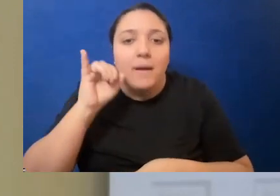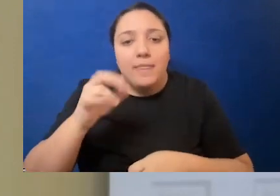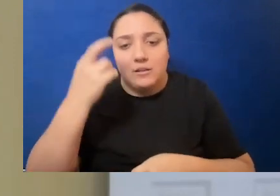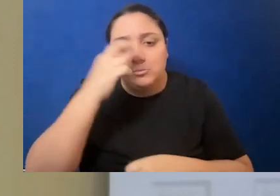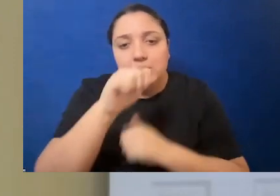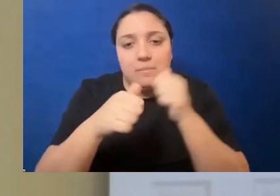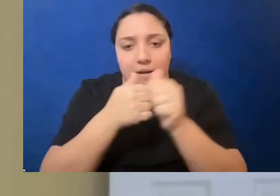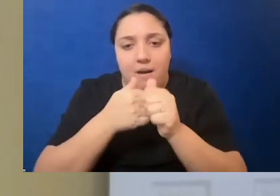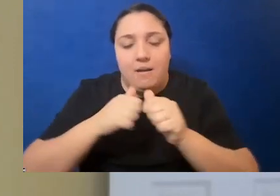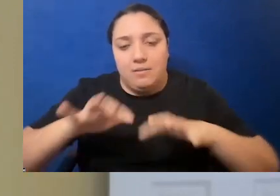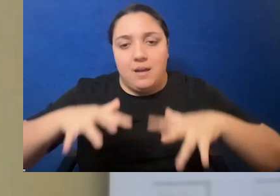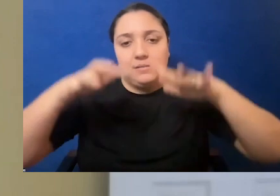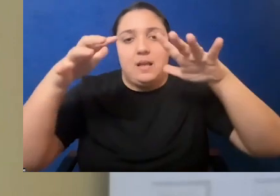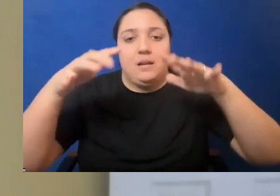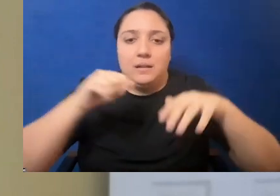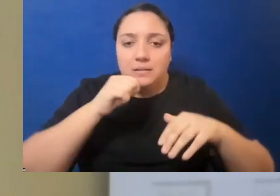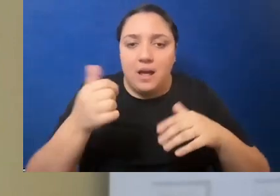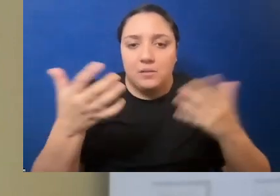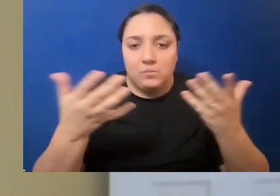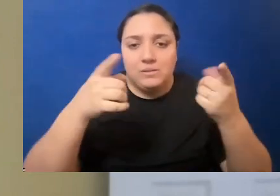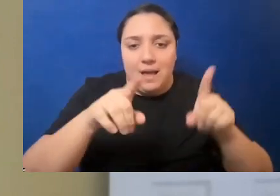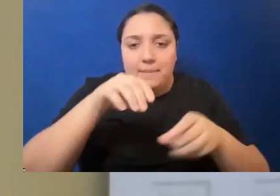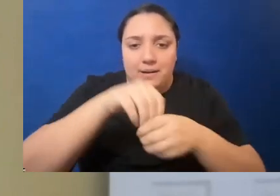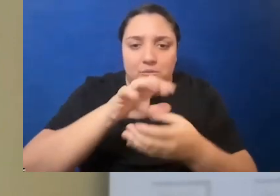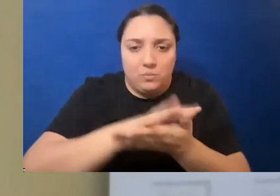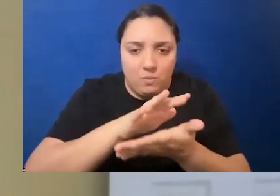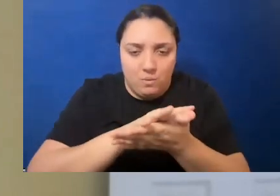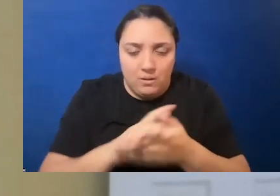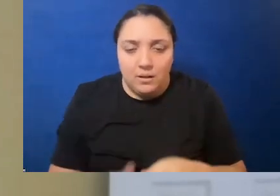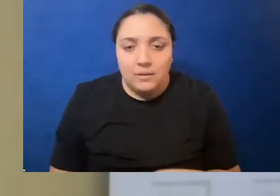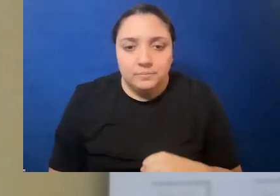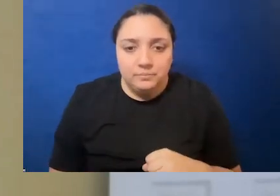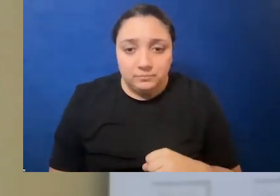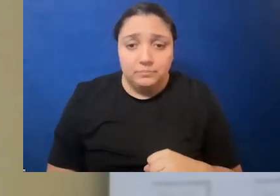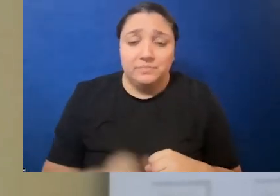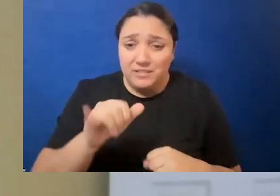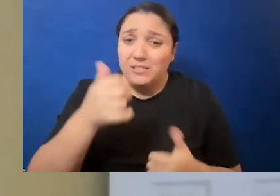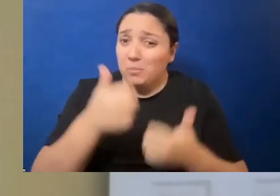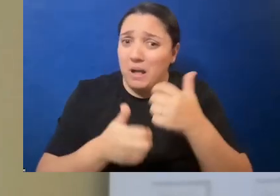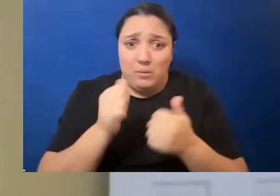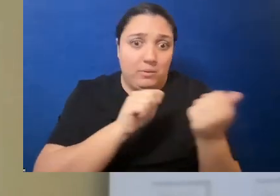THE SOURCE OF ANXIETY RATHER THAN STUFF GOING ON AT SCHOOL. AND THAT IS A PROBLEM WE ALL